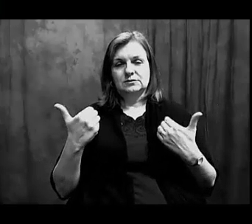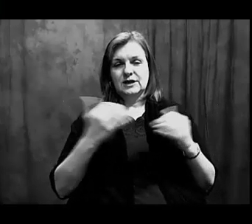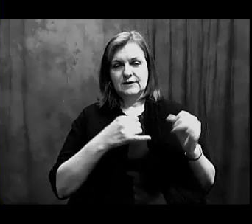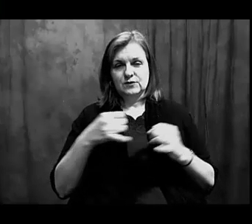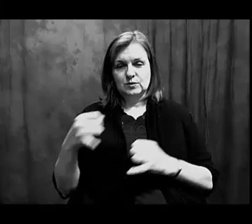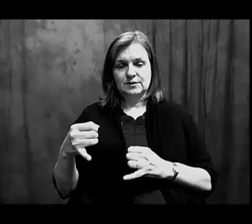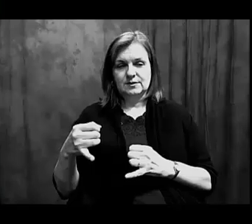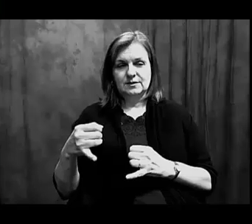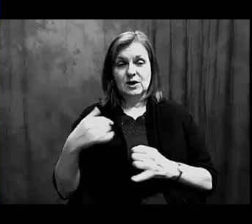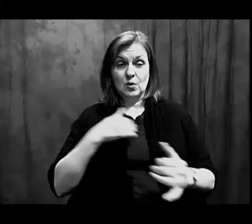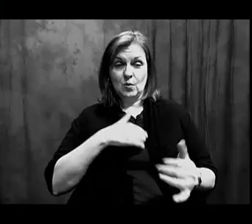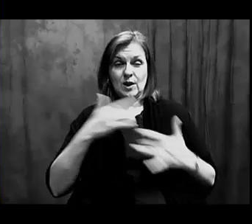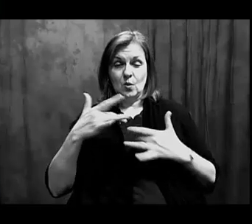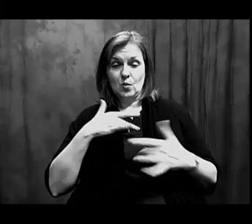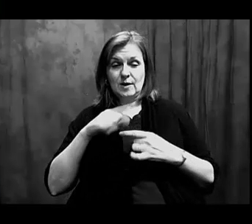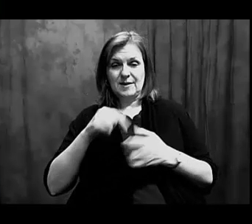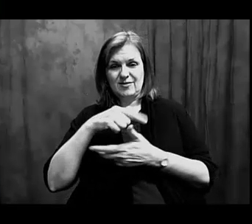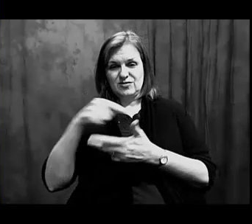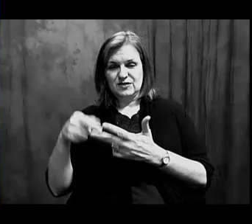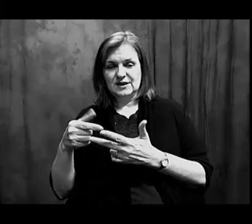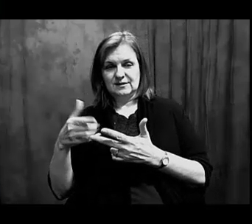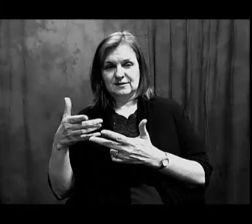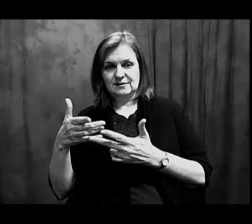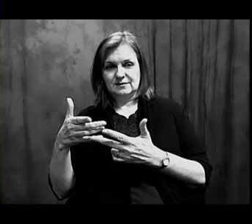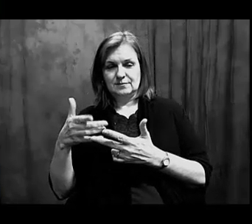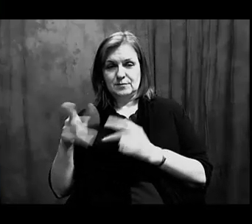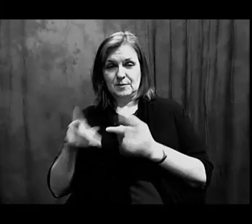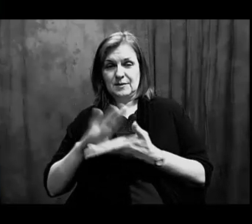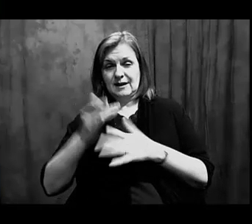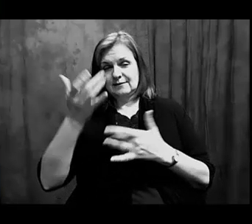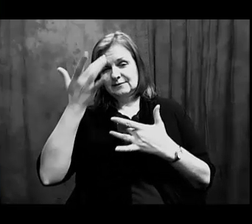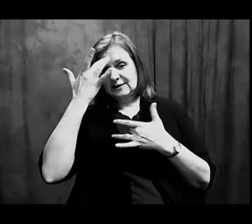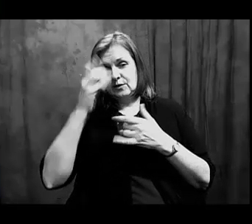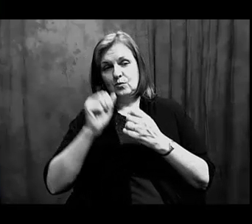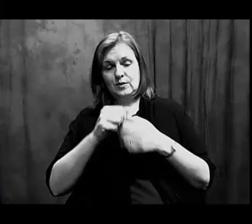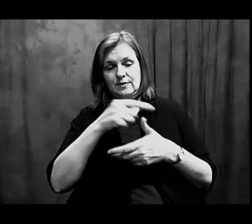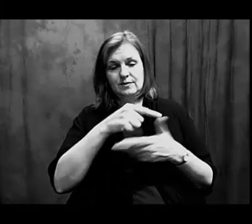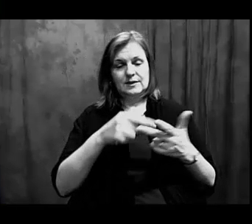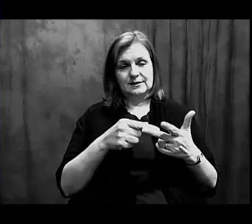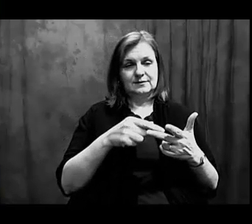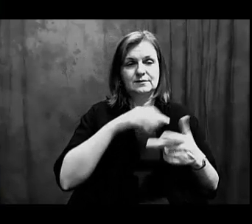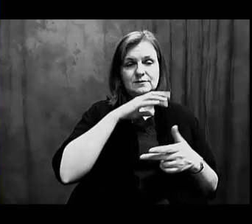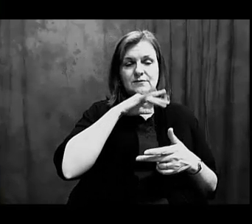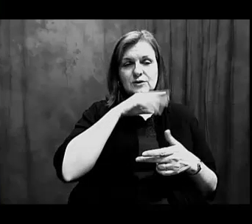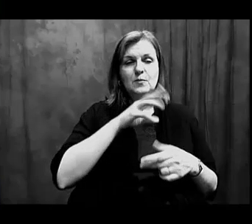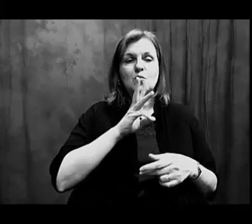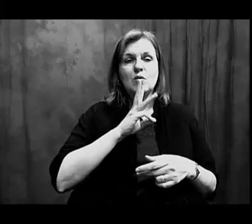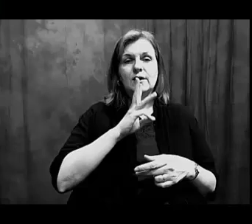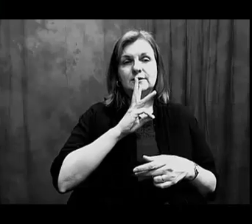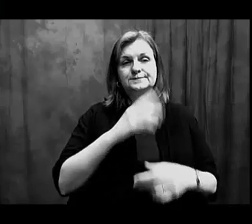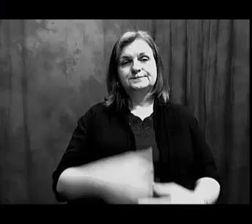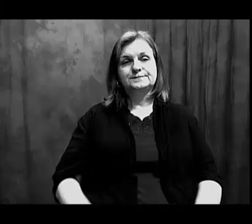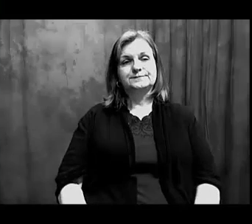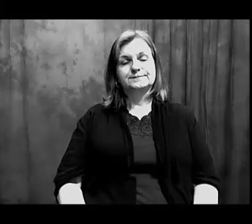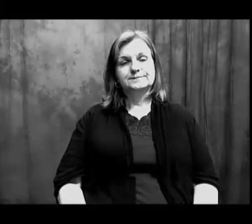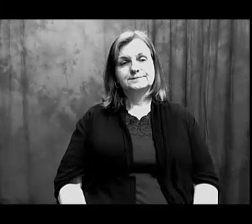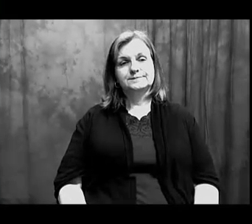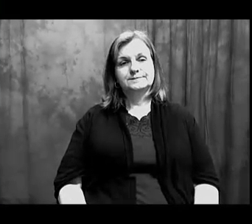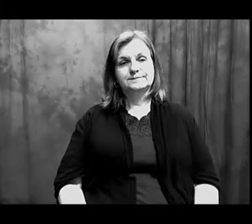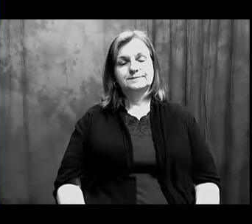so we worry about these kinds of things infecting our water supplies